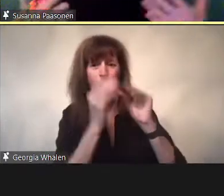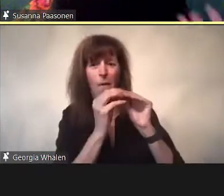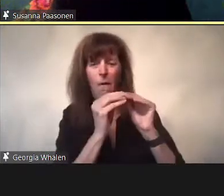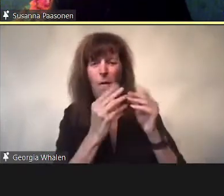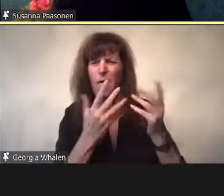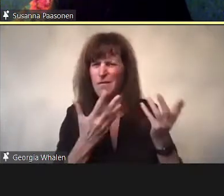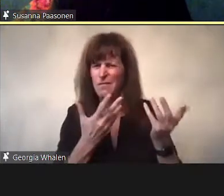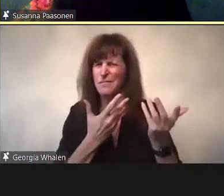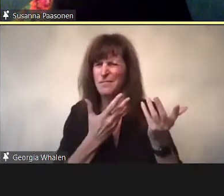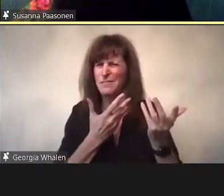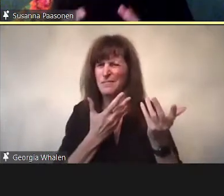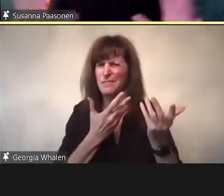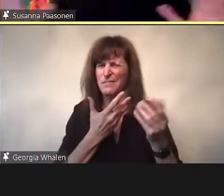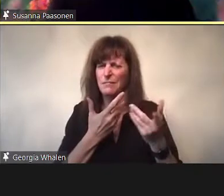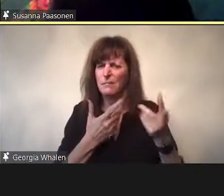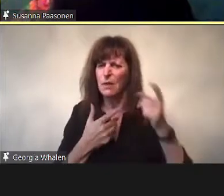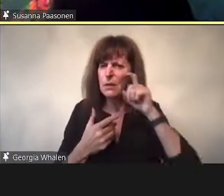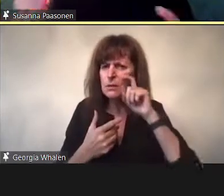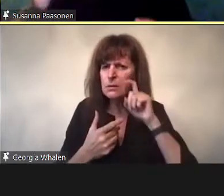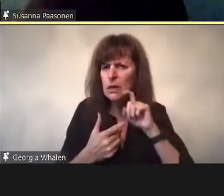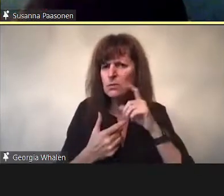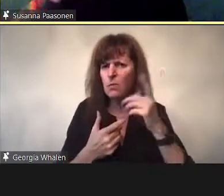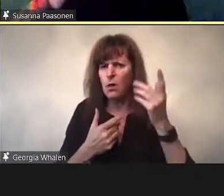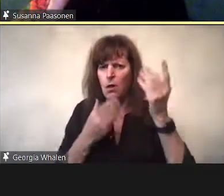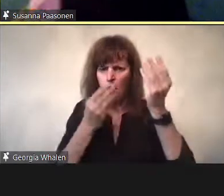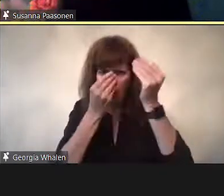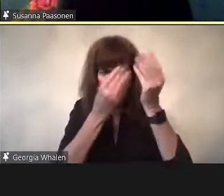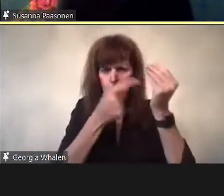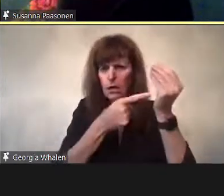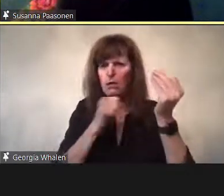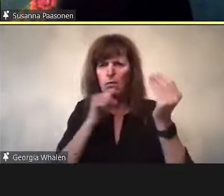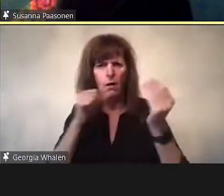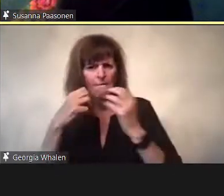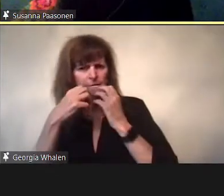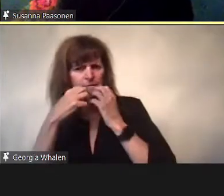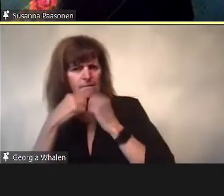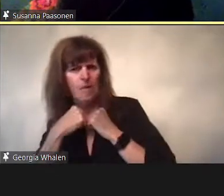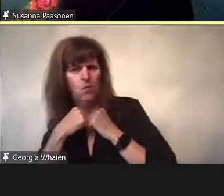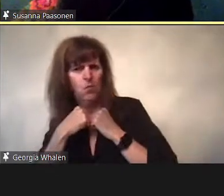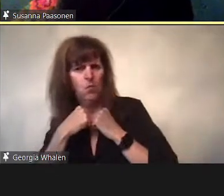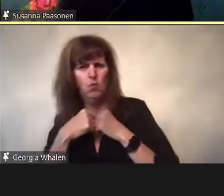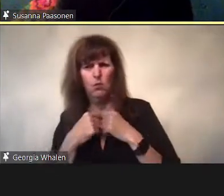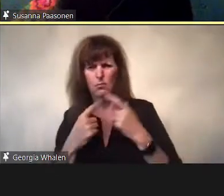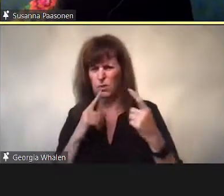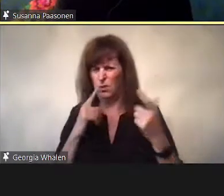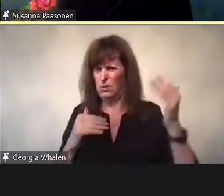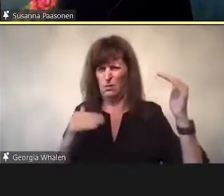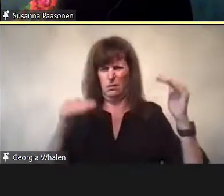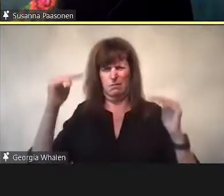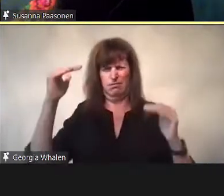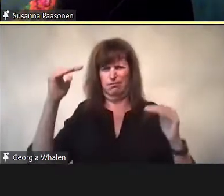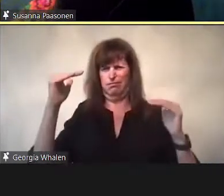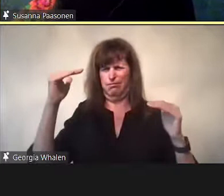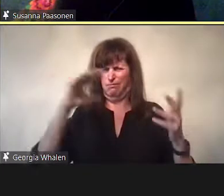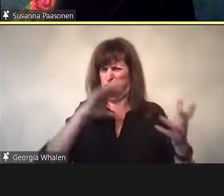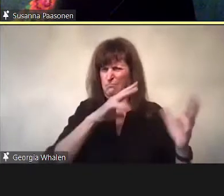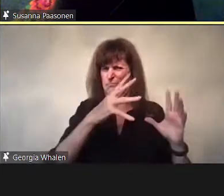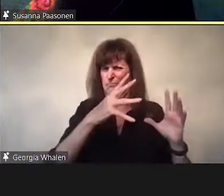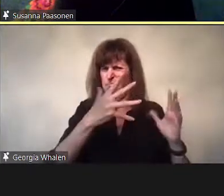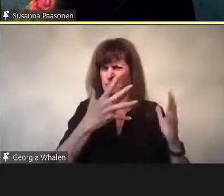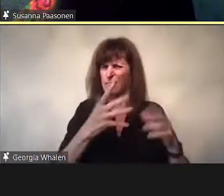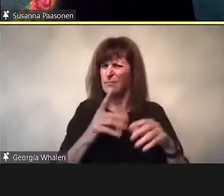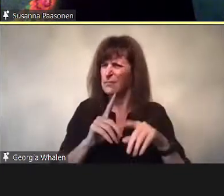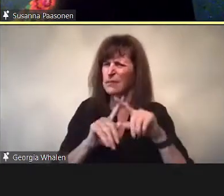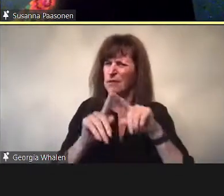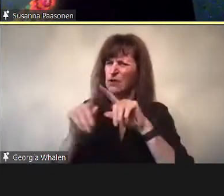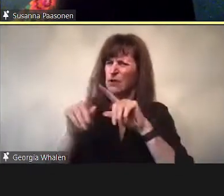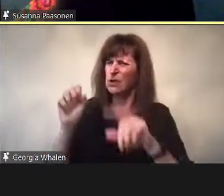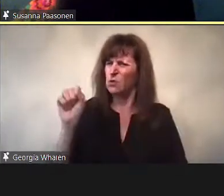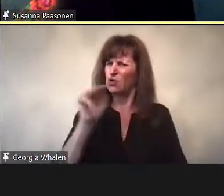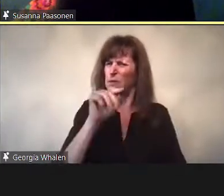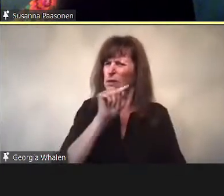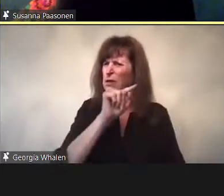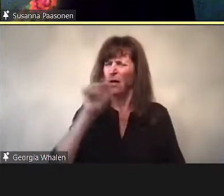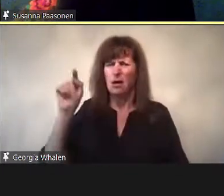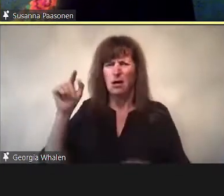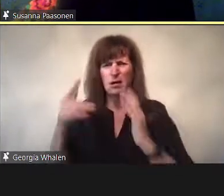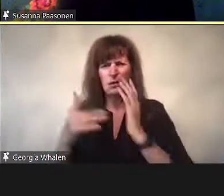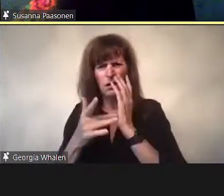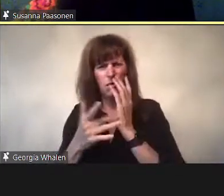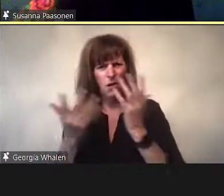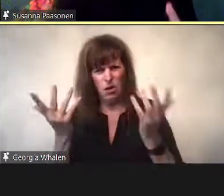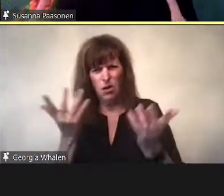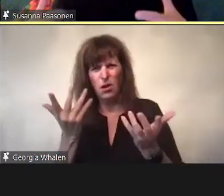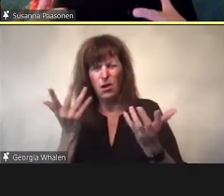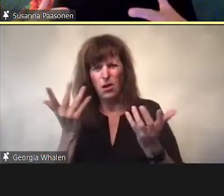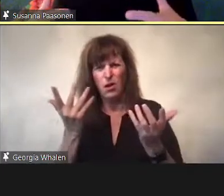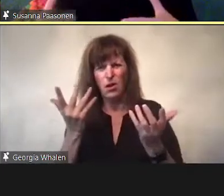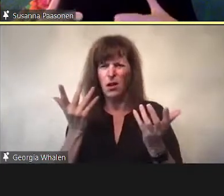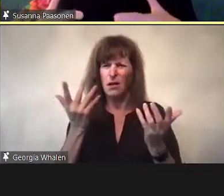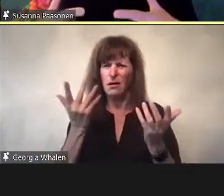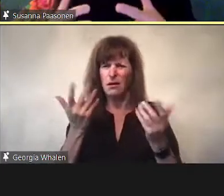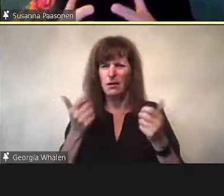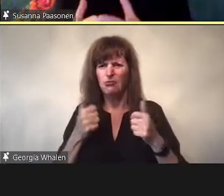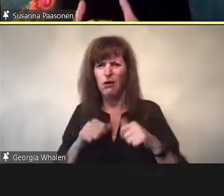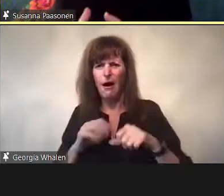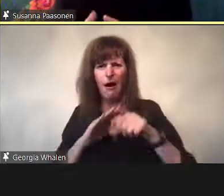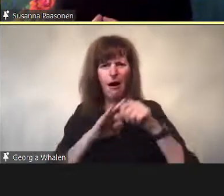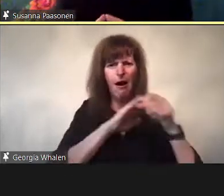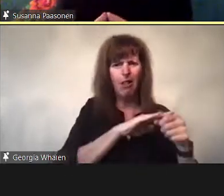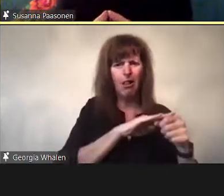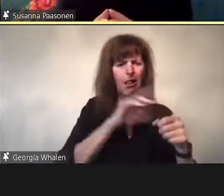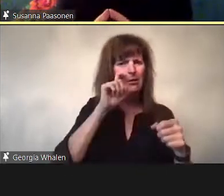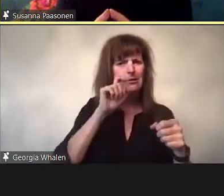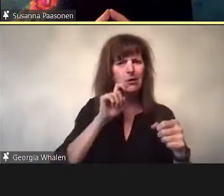that they do not consider producers as valuable